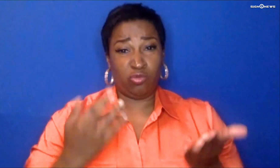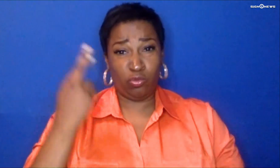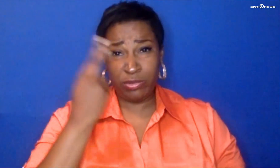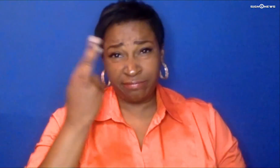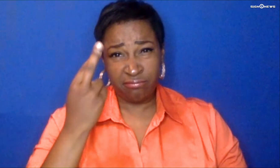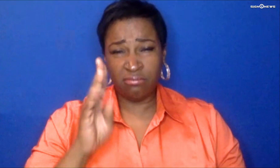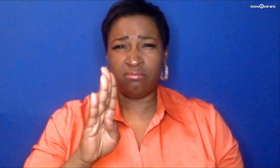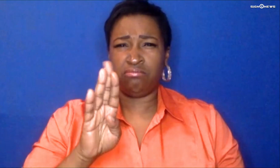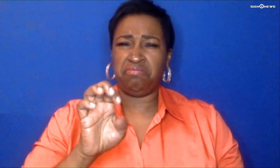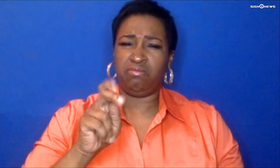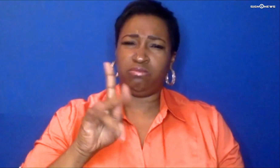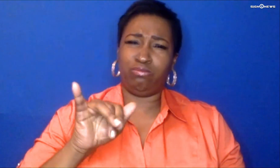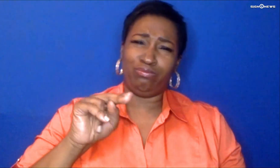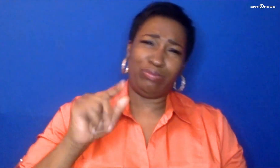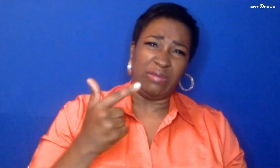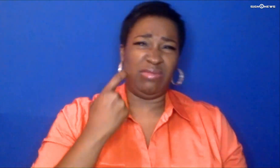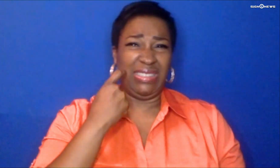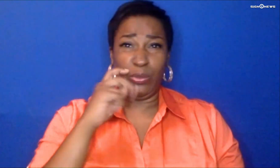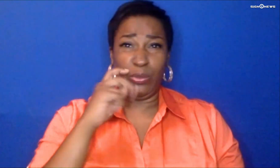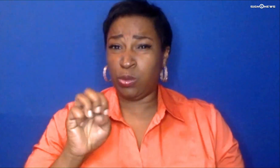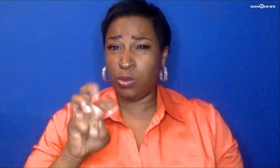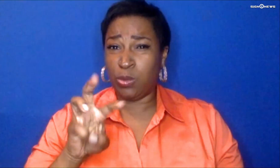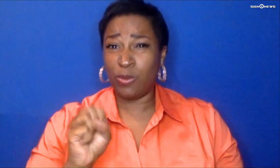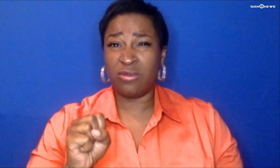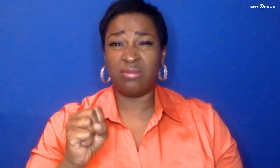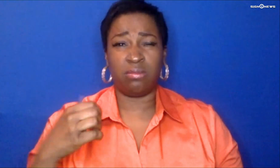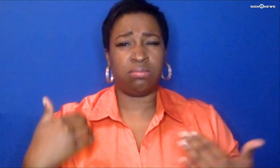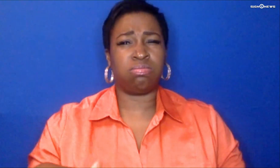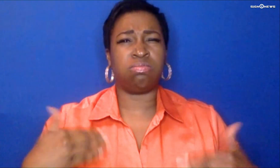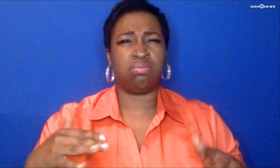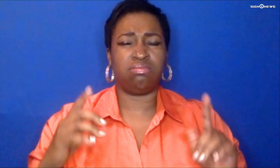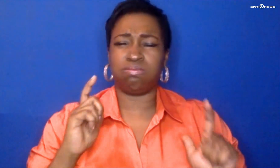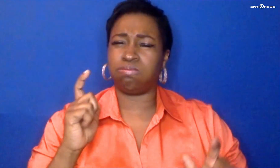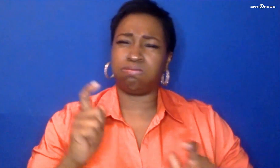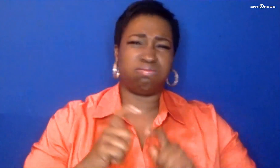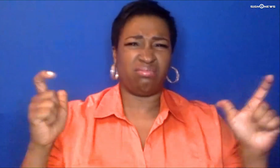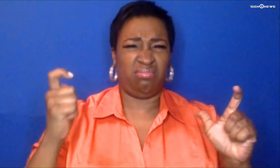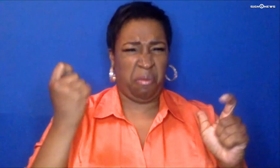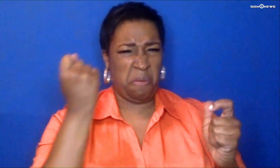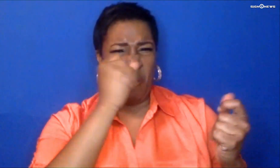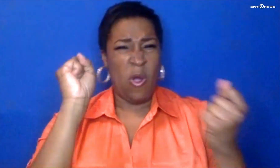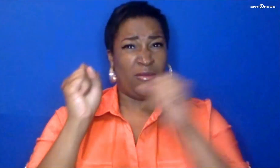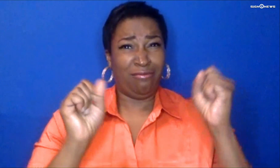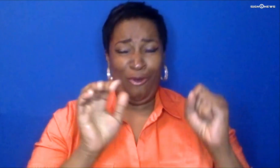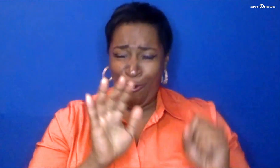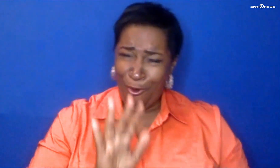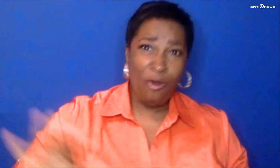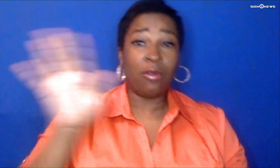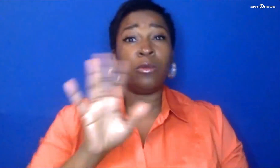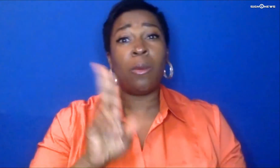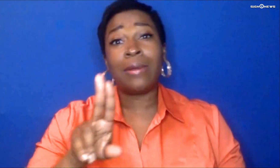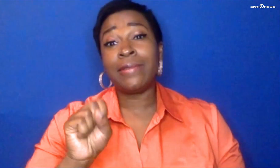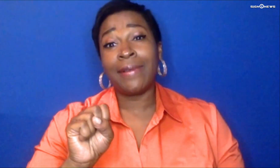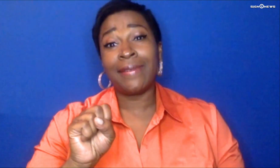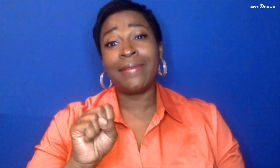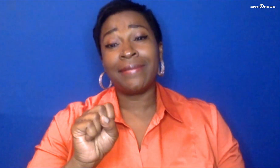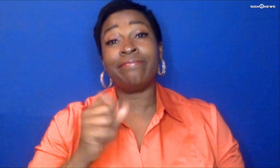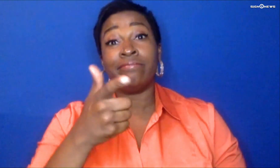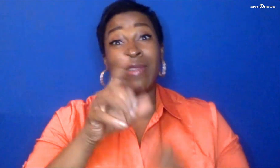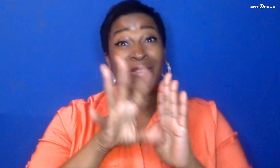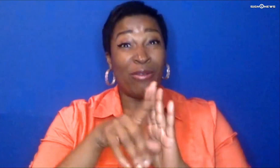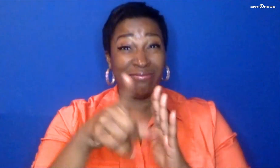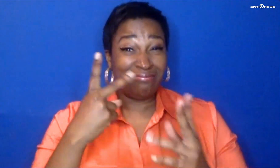I'm here with breaking news as massive protests have erupted all over the country.